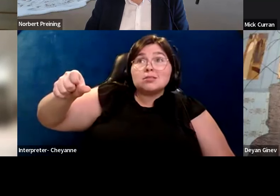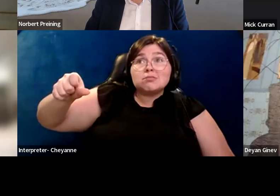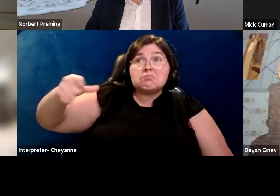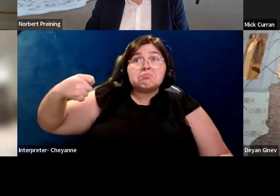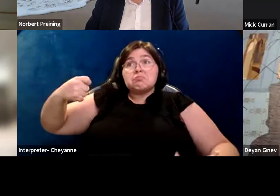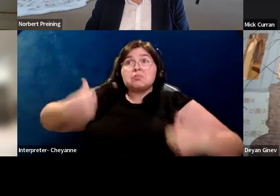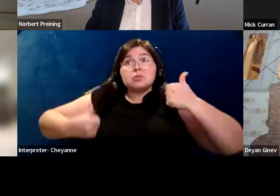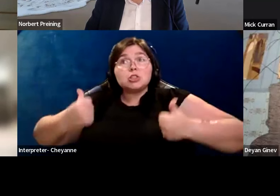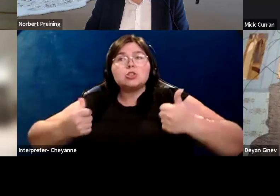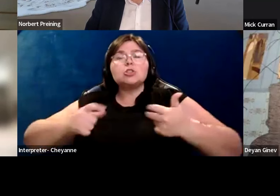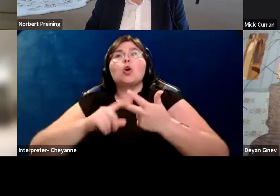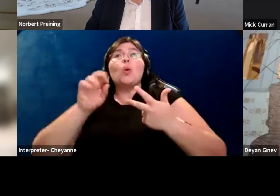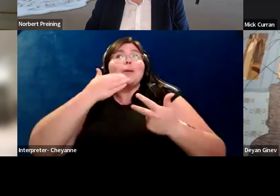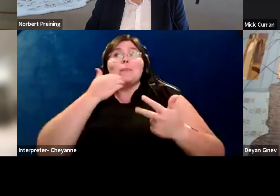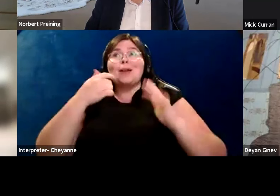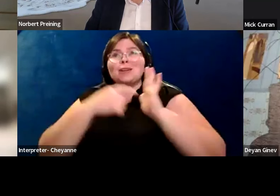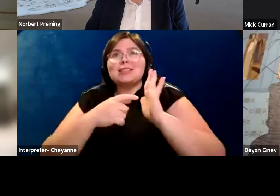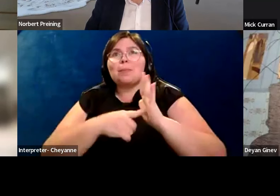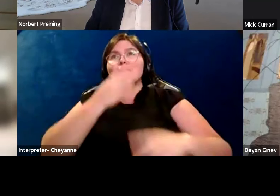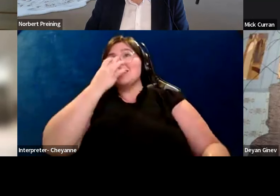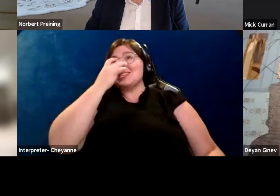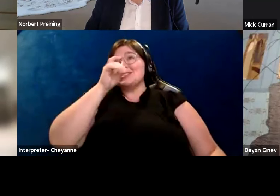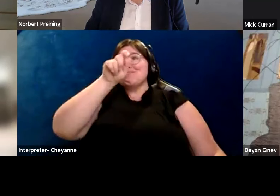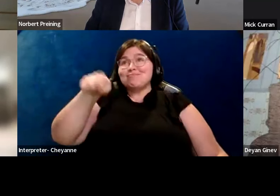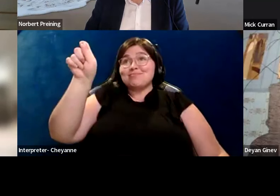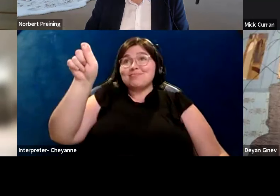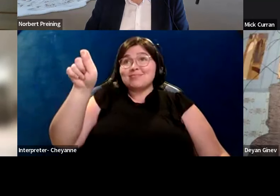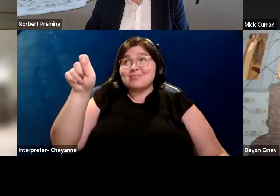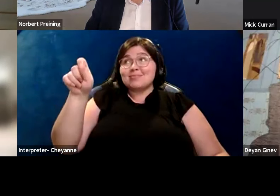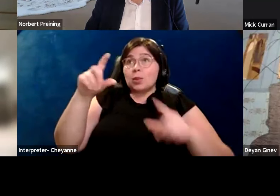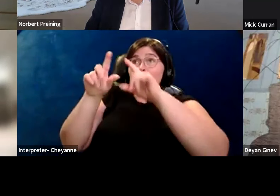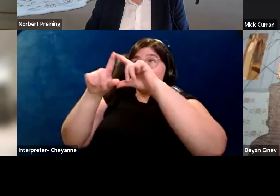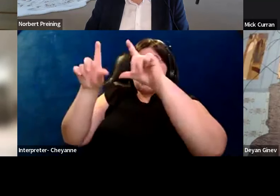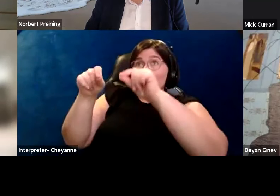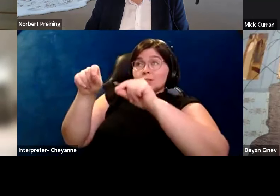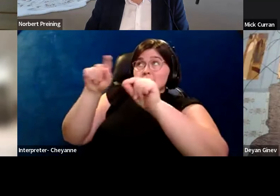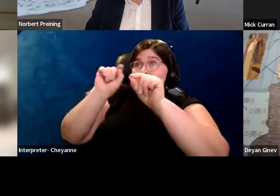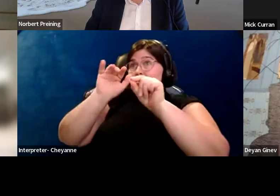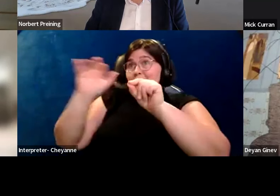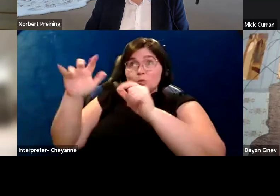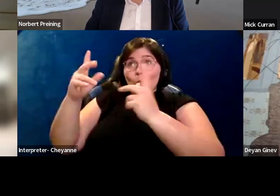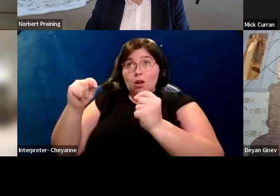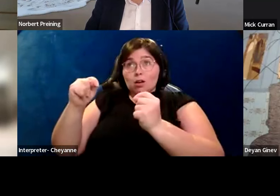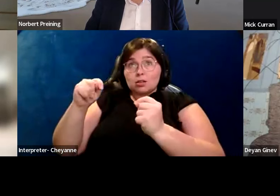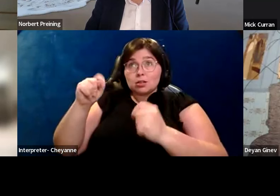Or a even better example, a checkbox. What's the name of the checkbox? Is the checkbox checked?